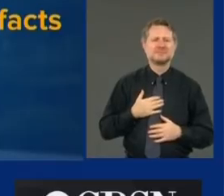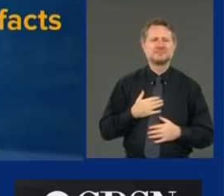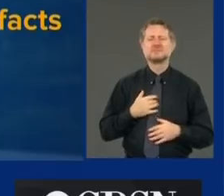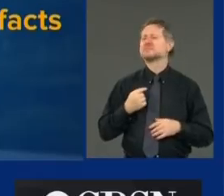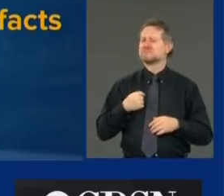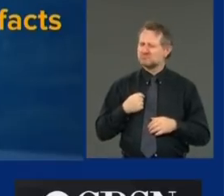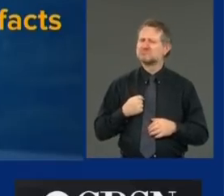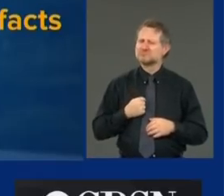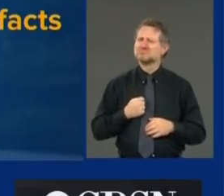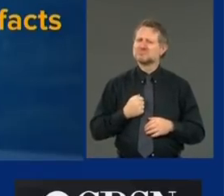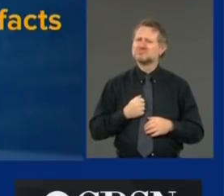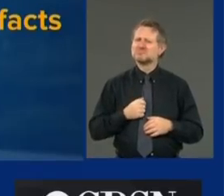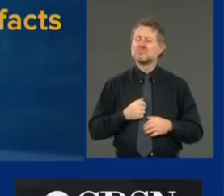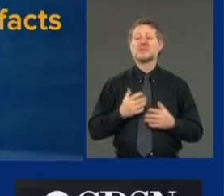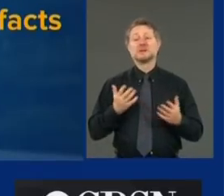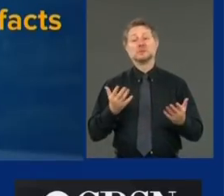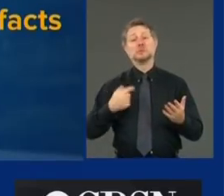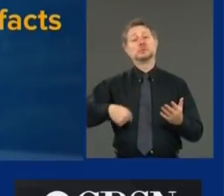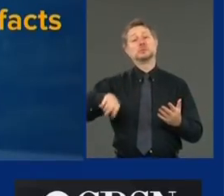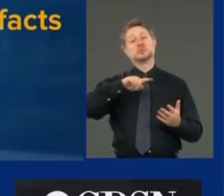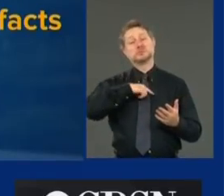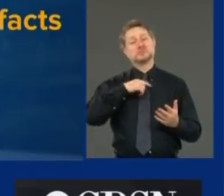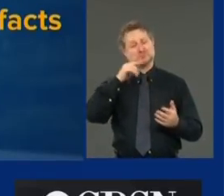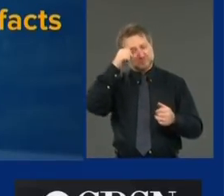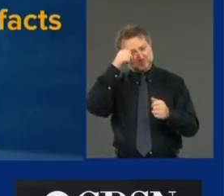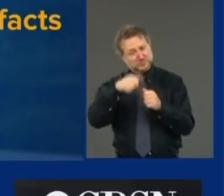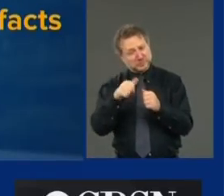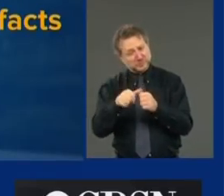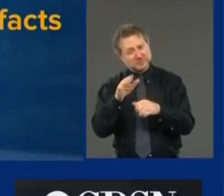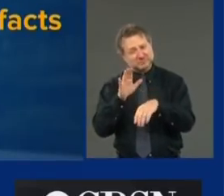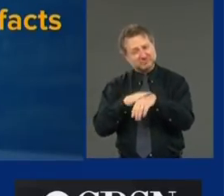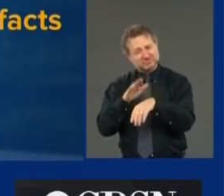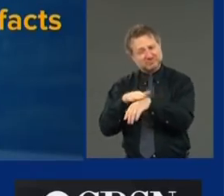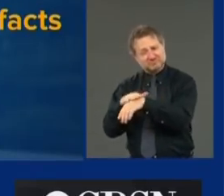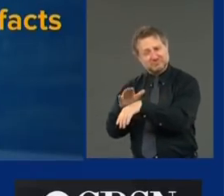MONITORING AND VIGILIENCE AND IT ACTUALLY WINDS UP WITH